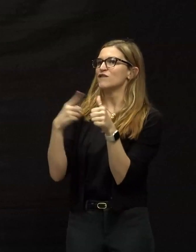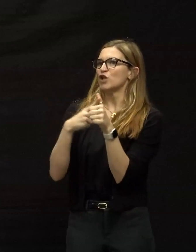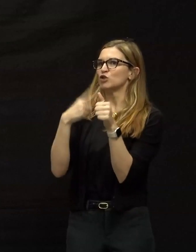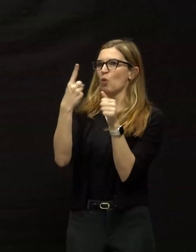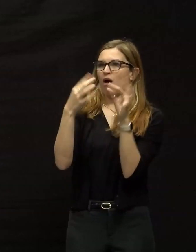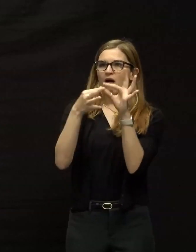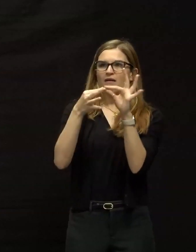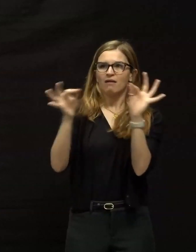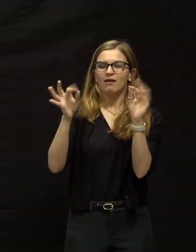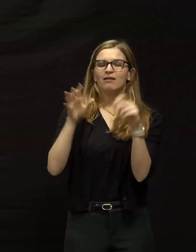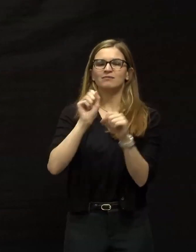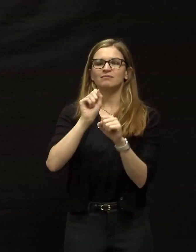YQoL.